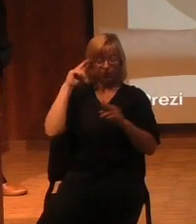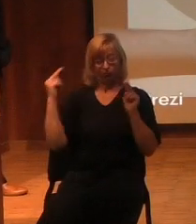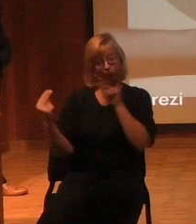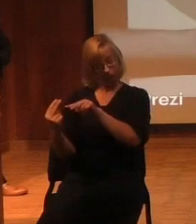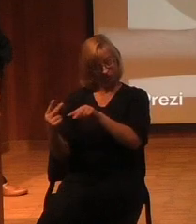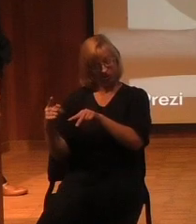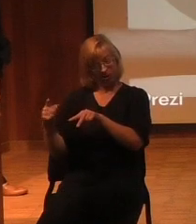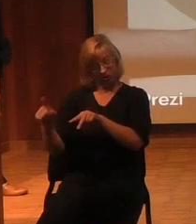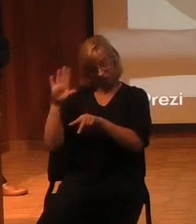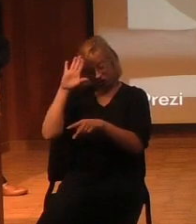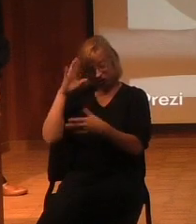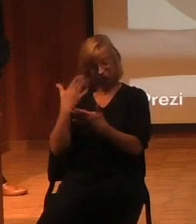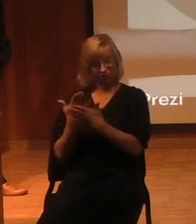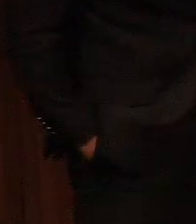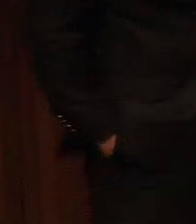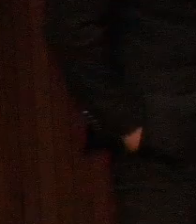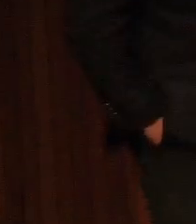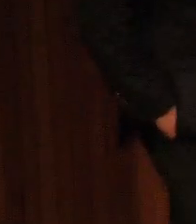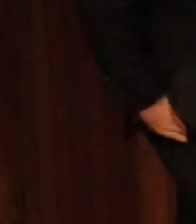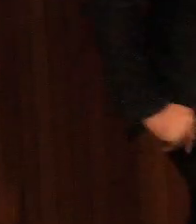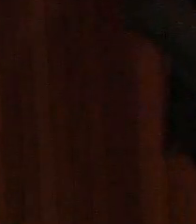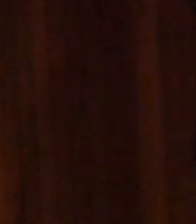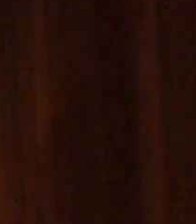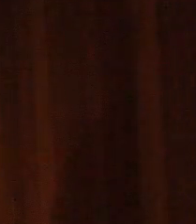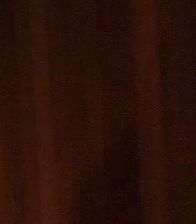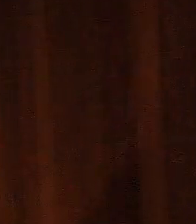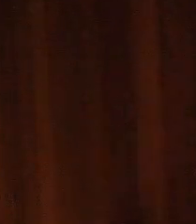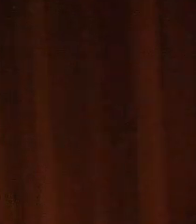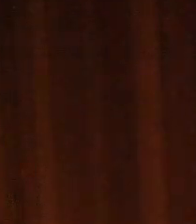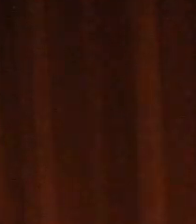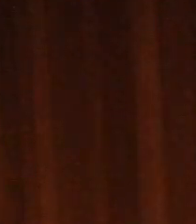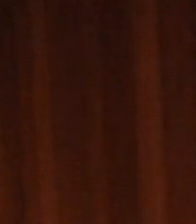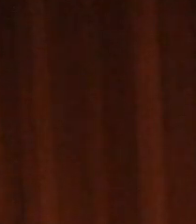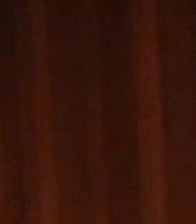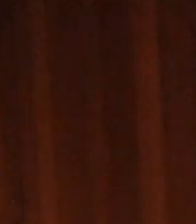Yeah, I was trying to be vague there on purpose. So, Ed asks, excuse me, whether or not